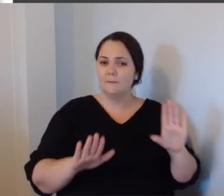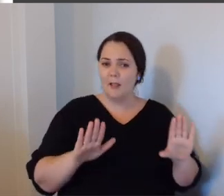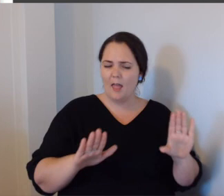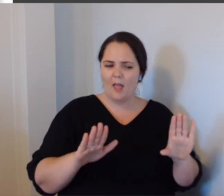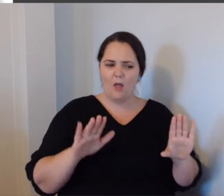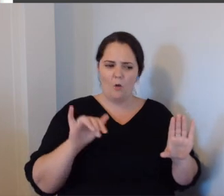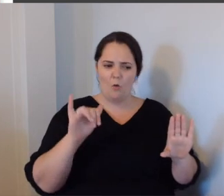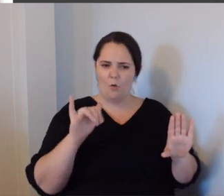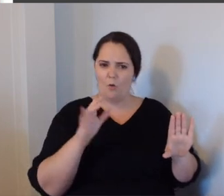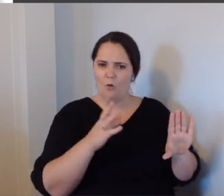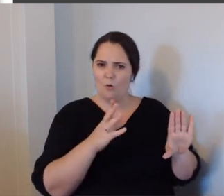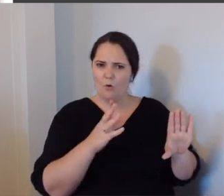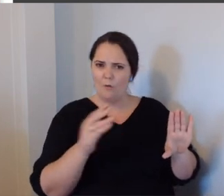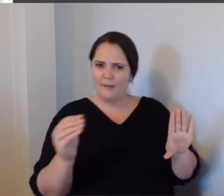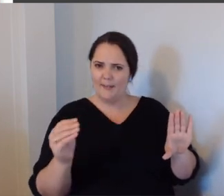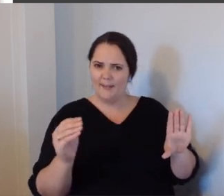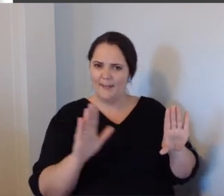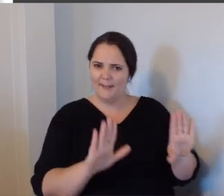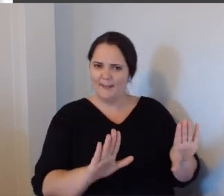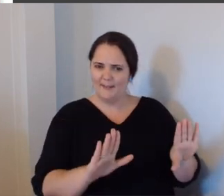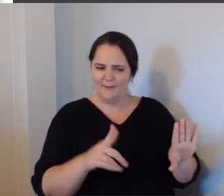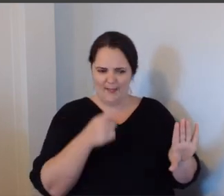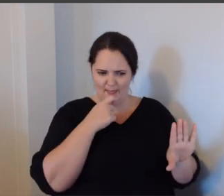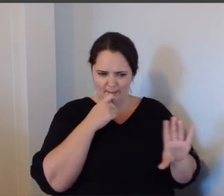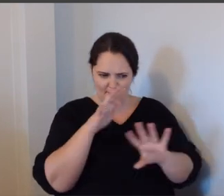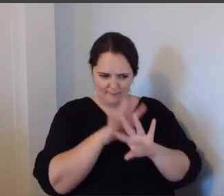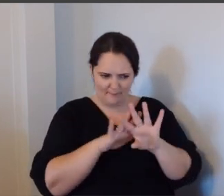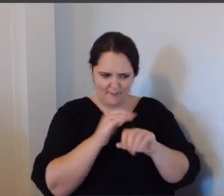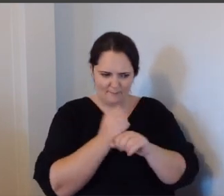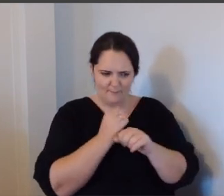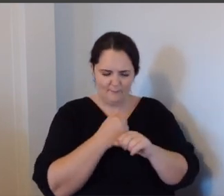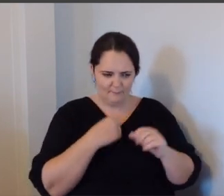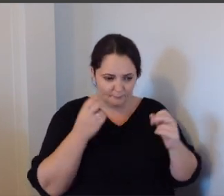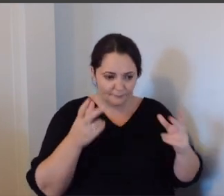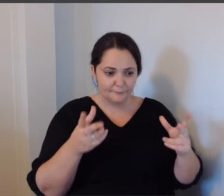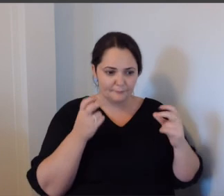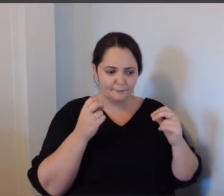Now, if we were to reach back a little bit further, I'd just like to finish with Mexican artist Frida